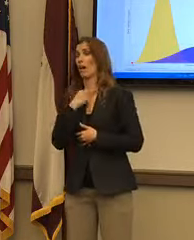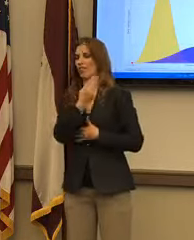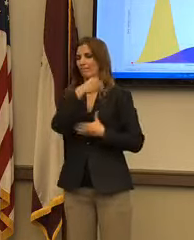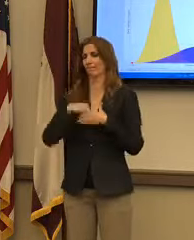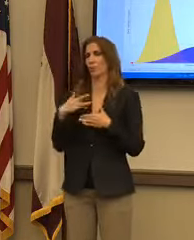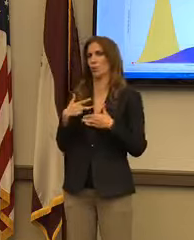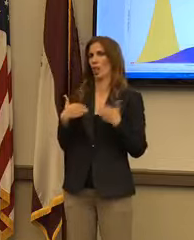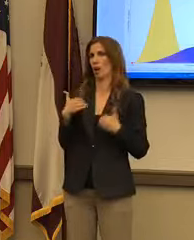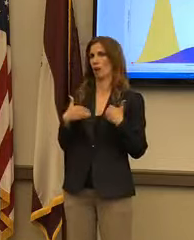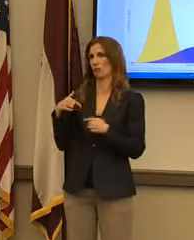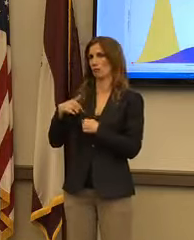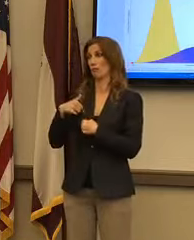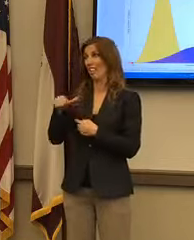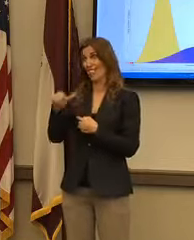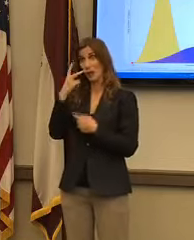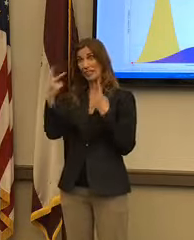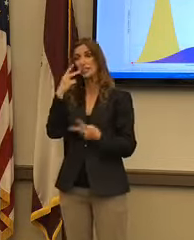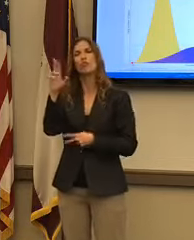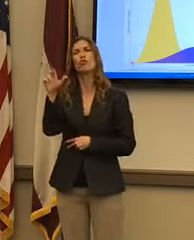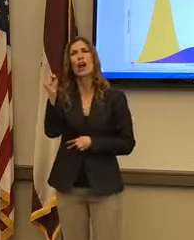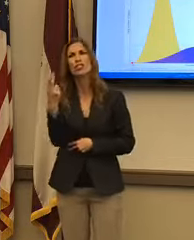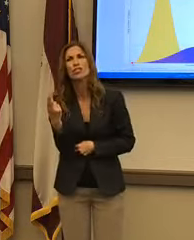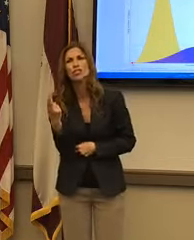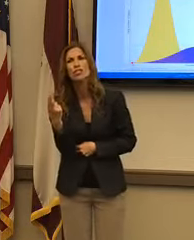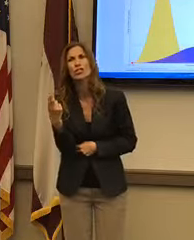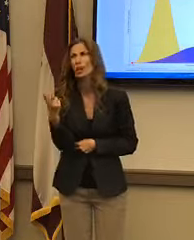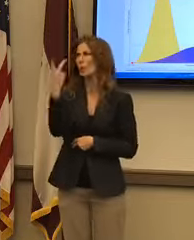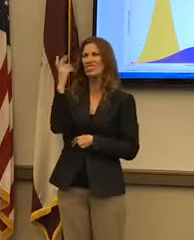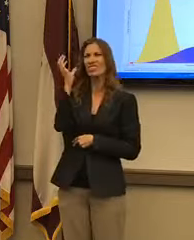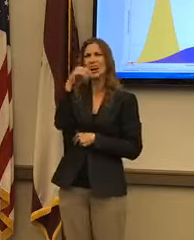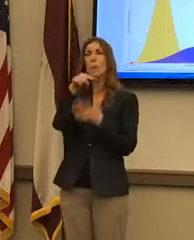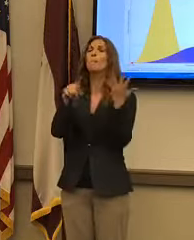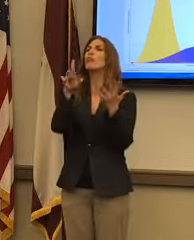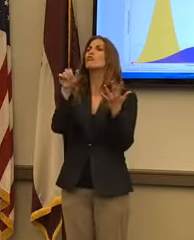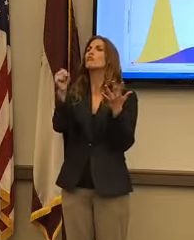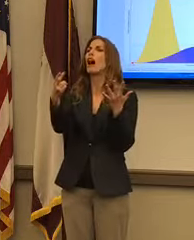are seeing rashes we are seeing but those are mostly those rashes are caused